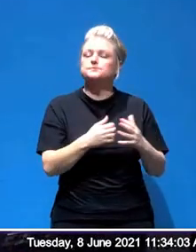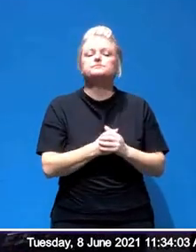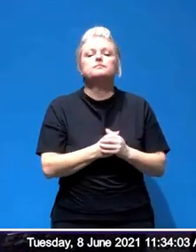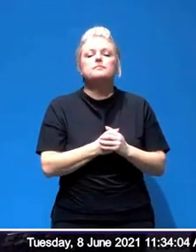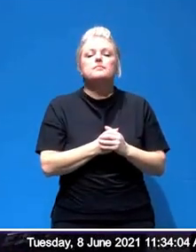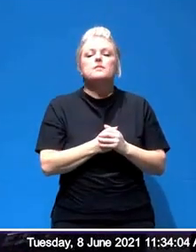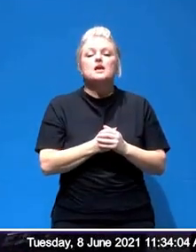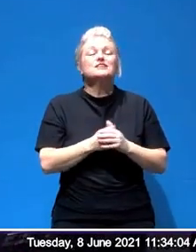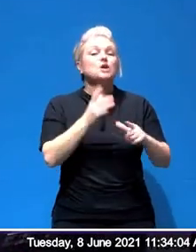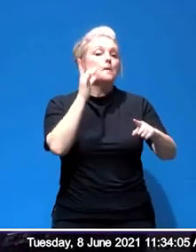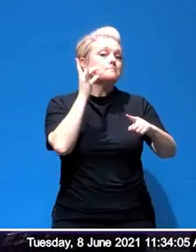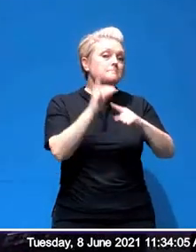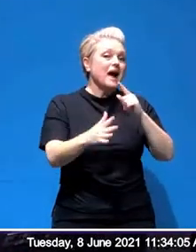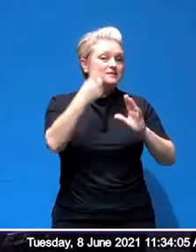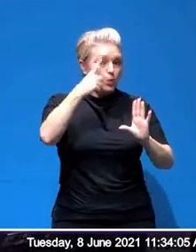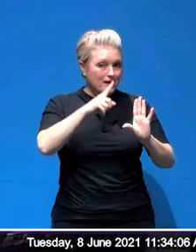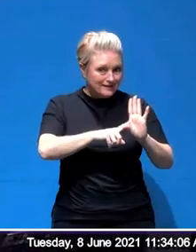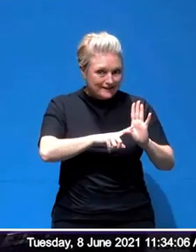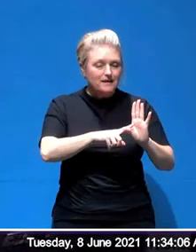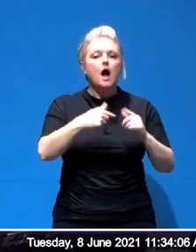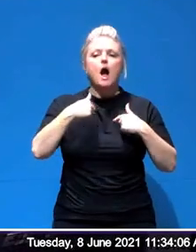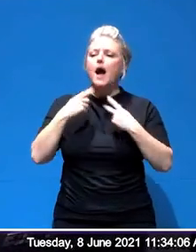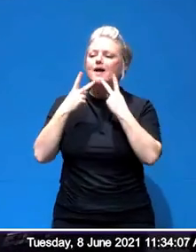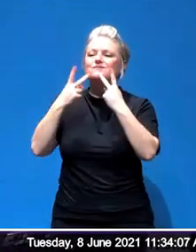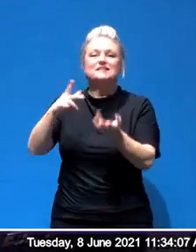Daniel's finances, I went to Centrelink, set up a separate account